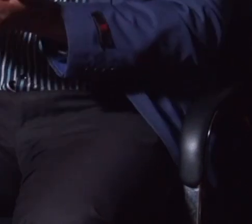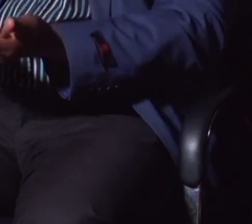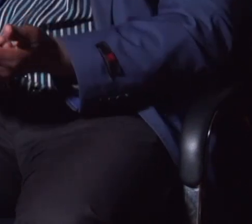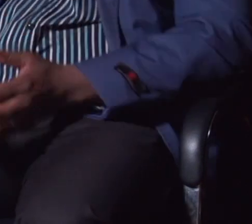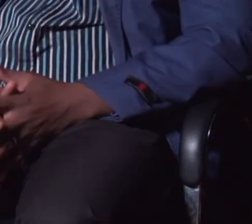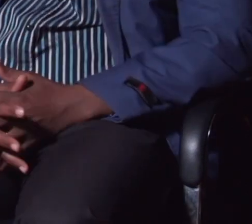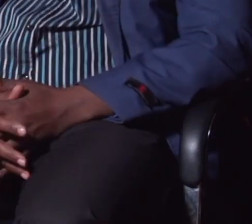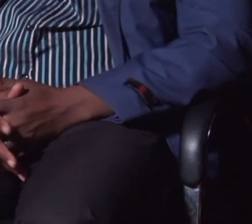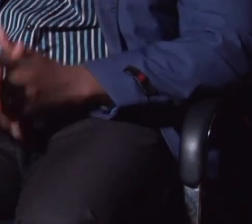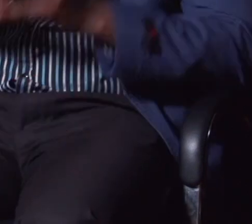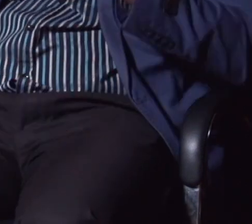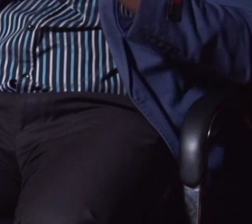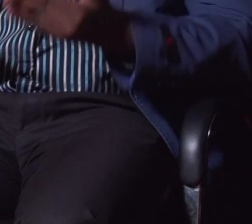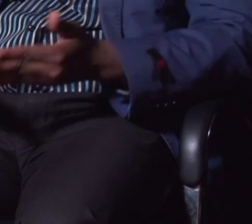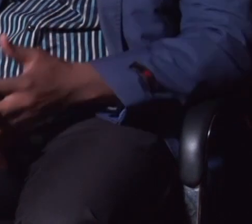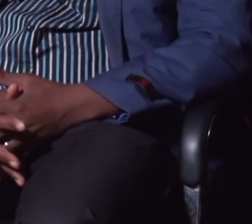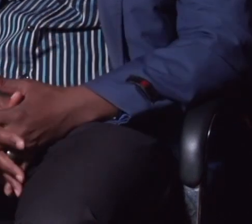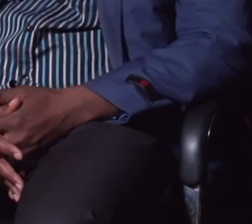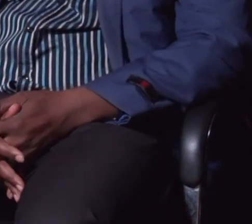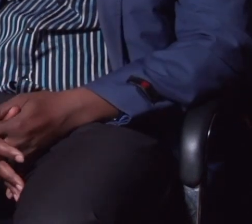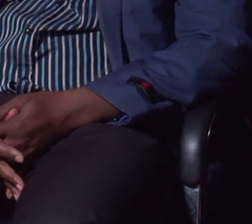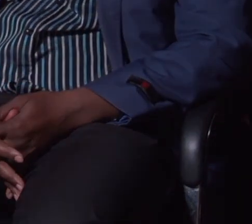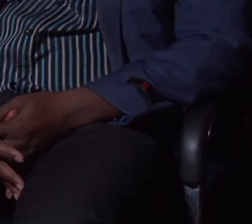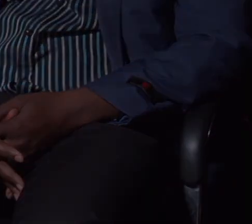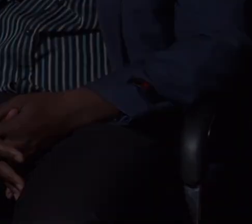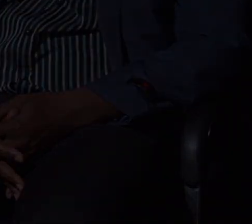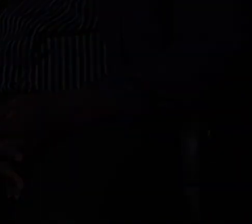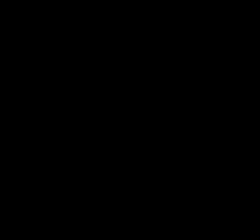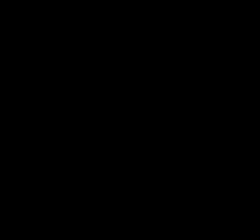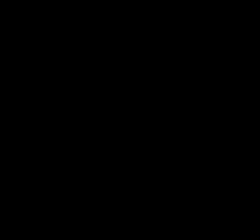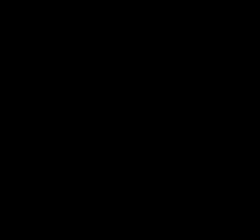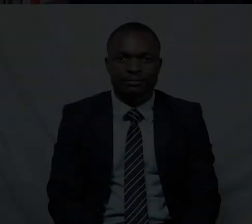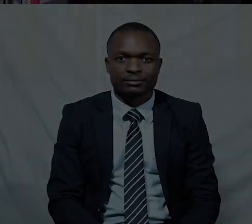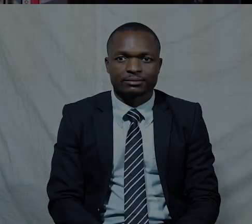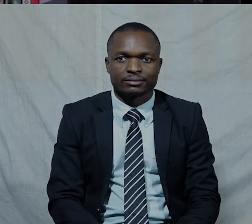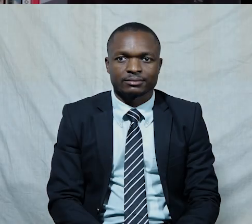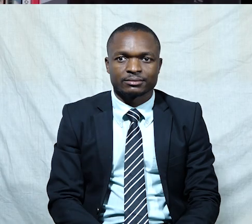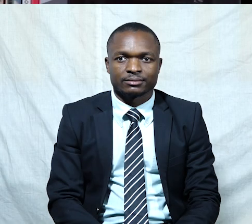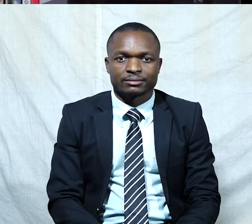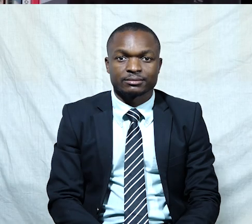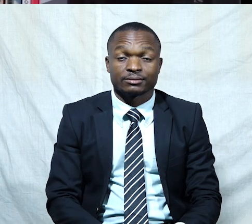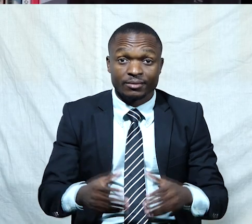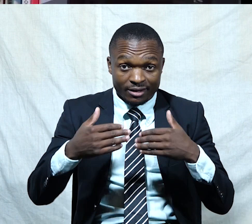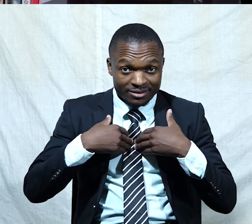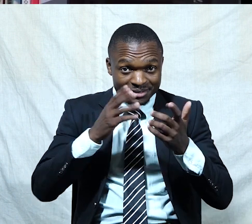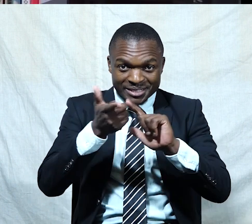This has benefited all of us. Having sign language interpreters